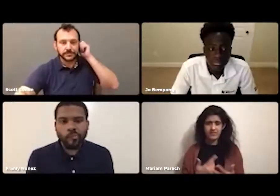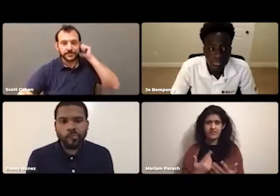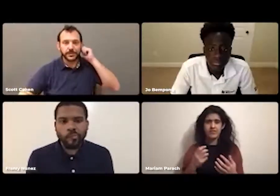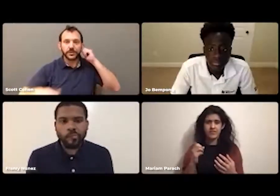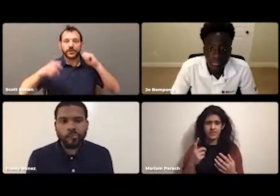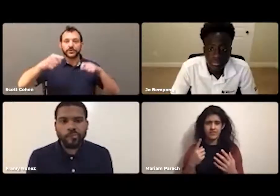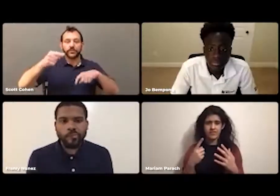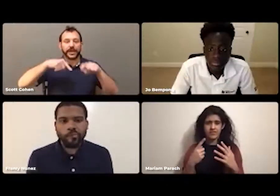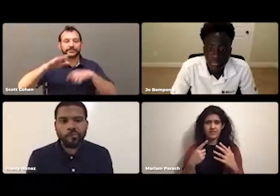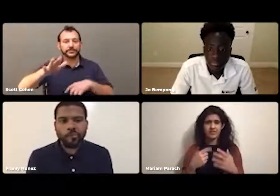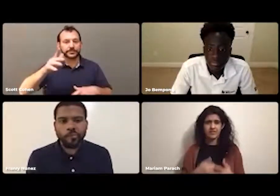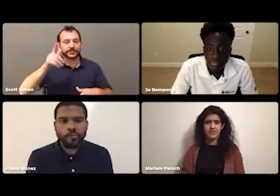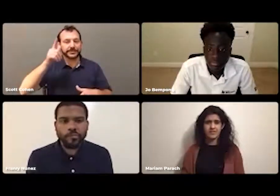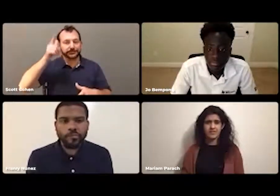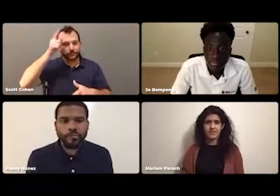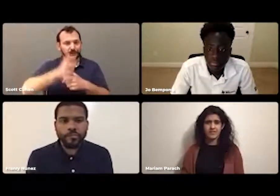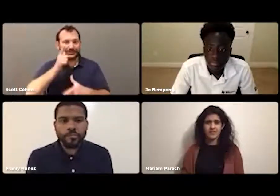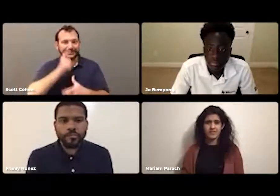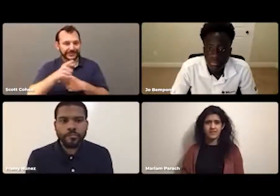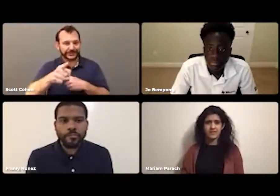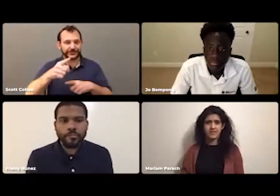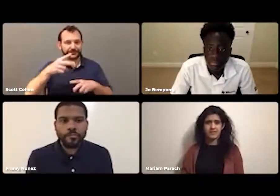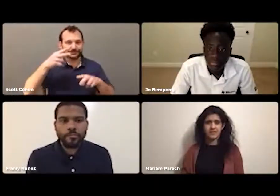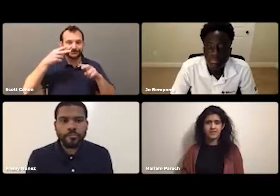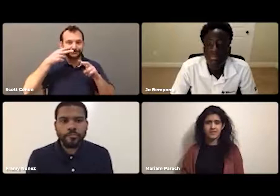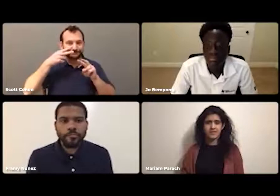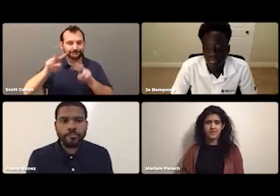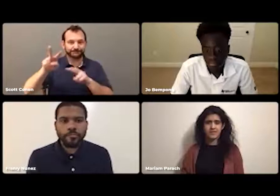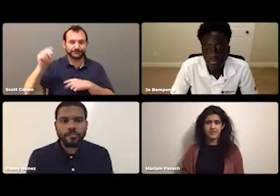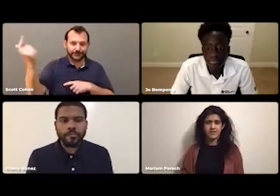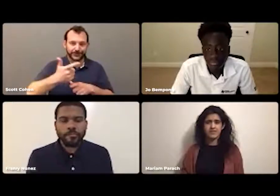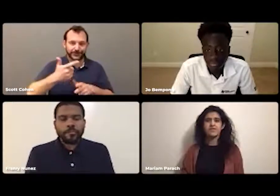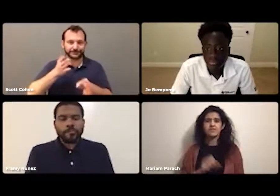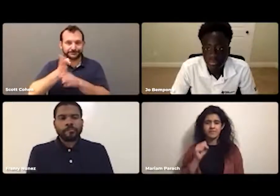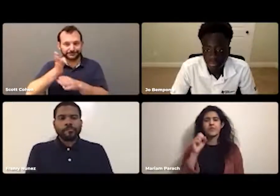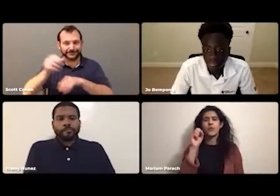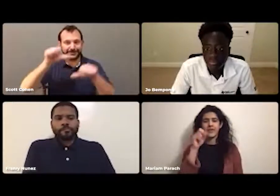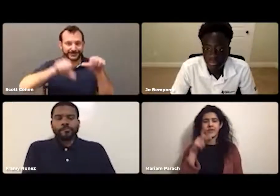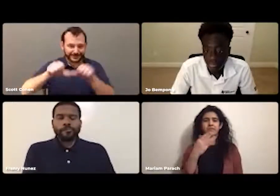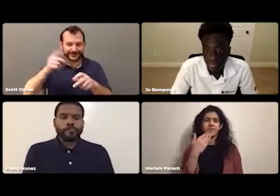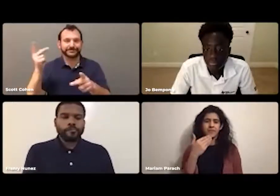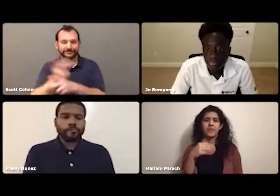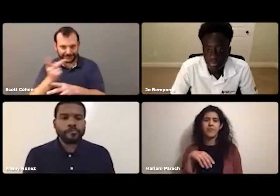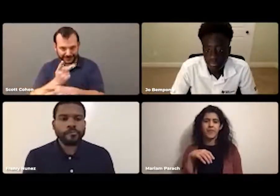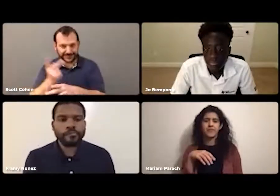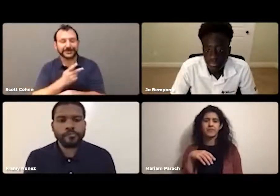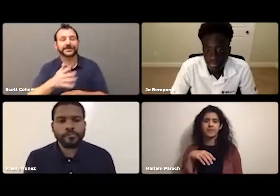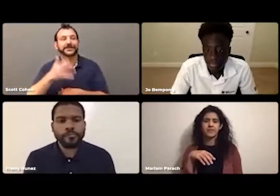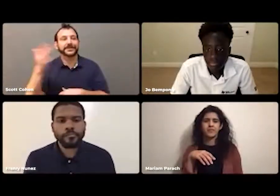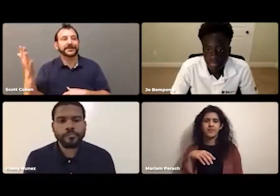At work earlier, we had [did not recognize/capture name of technology platform] go down twice. We couldn't meet online. Yeah, a friend of mine had a webinar for work this afternoon that kept freezing and crashing, and they had to postpone it. PANELIST [unknown speaker]: But, just imagine having no technology! How would we be doing anything right now? We'd be isolated.